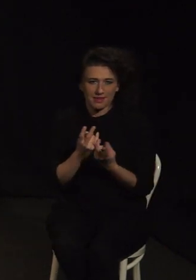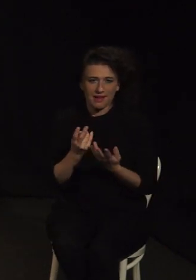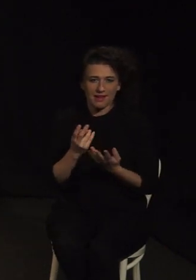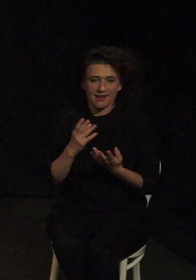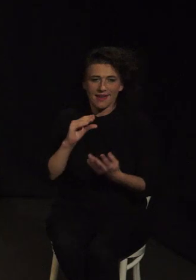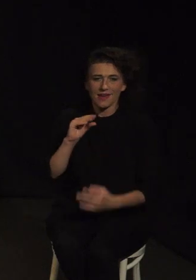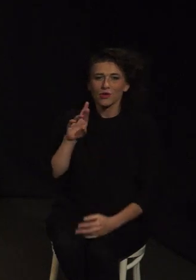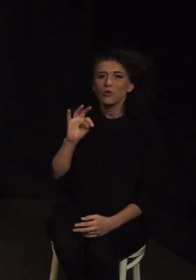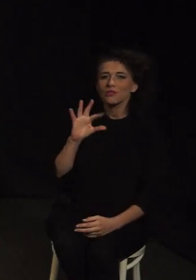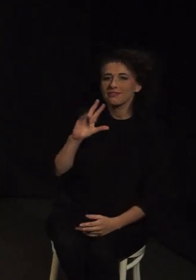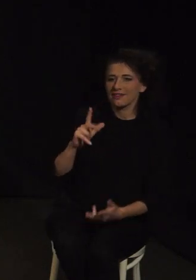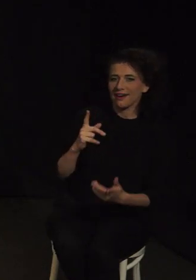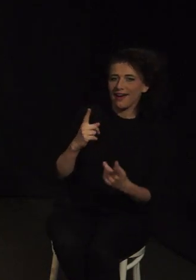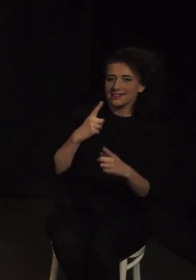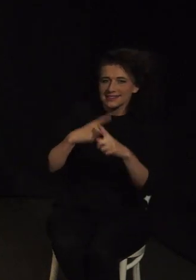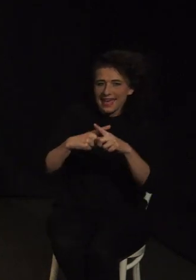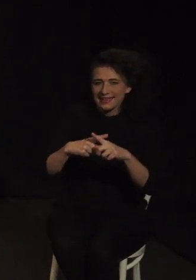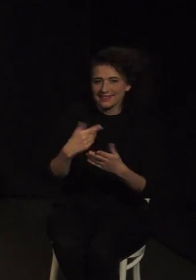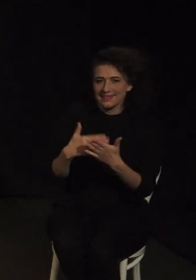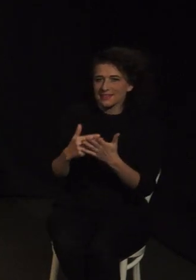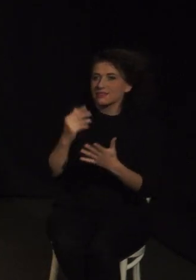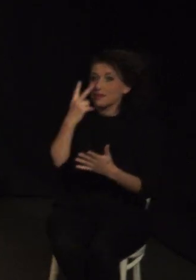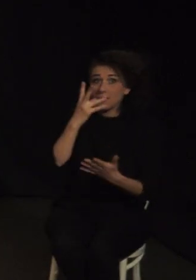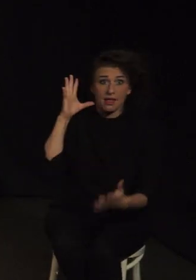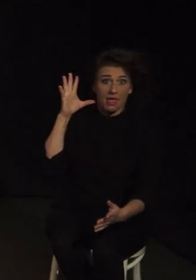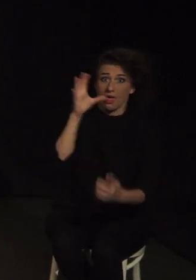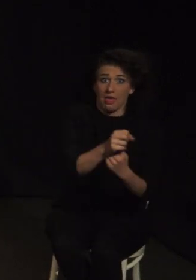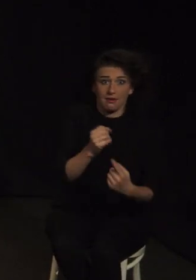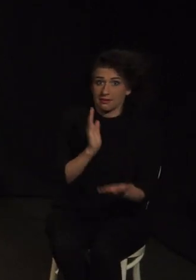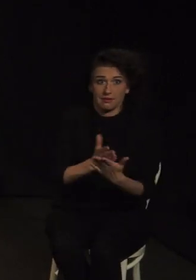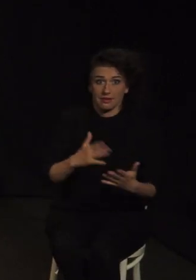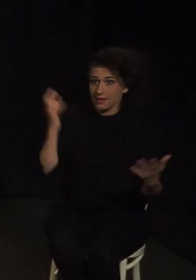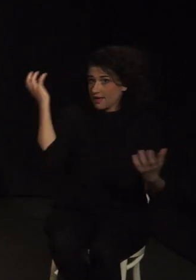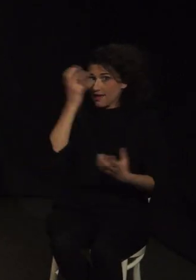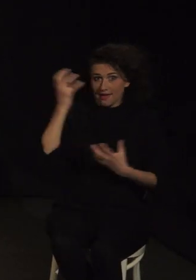When Tadeusz saw her stockings, he completely forgot